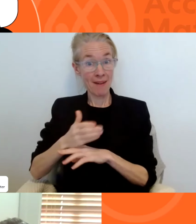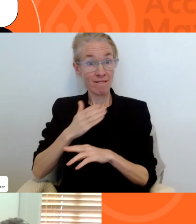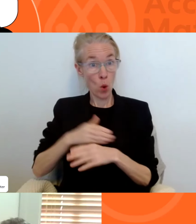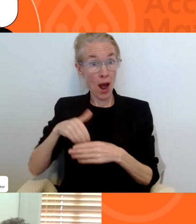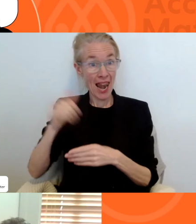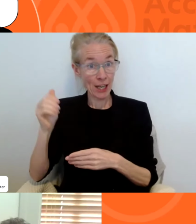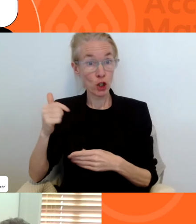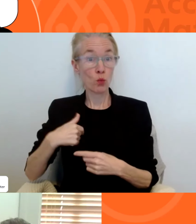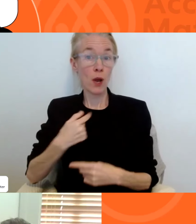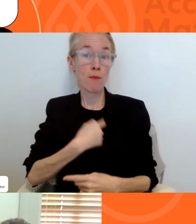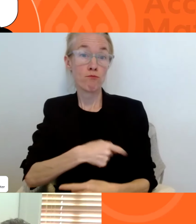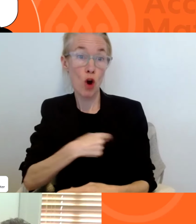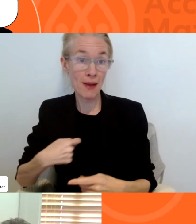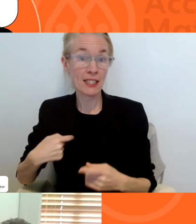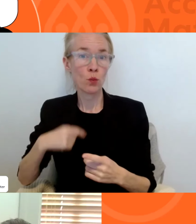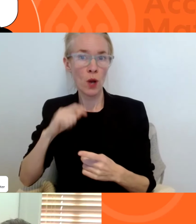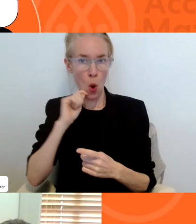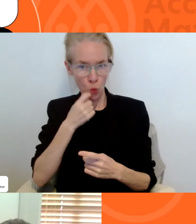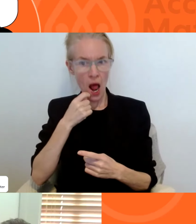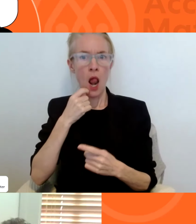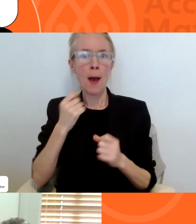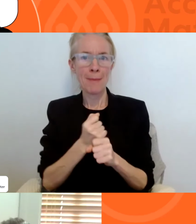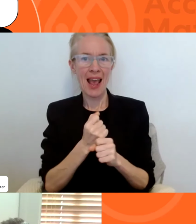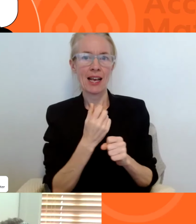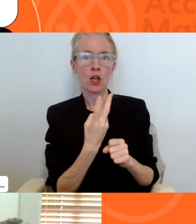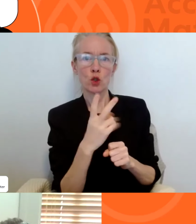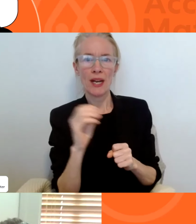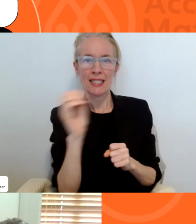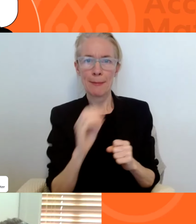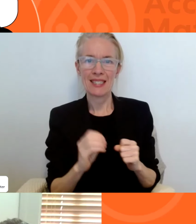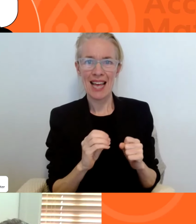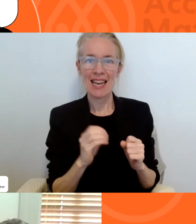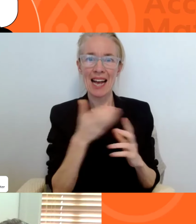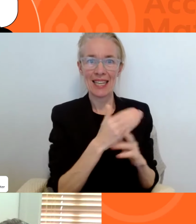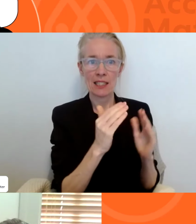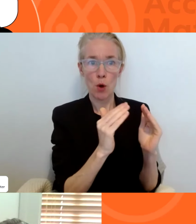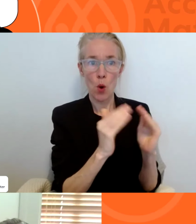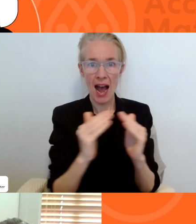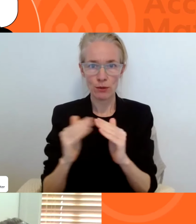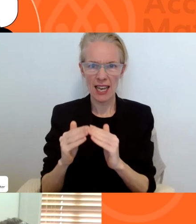that we made of 15% which was met, and I think that signals our intention